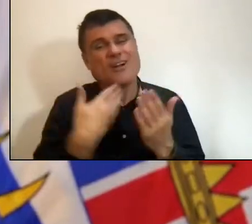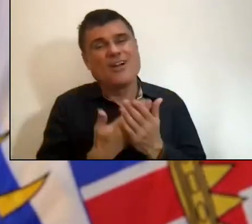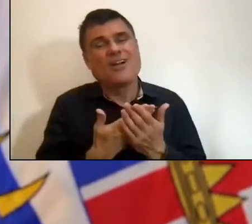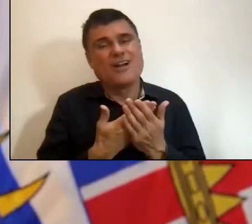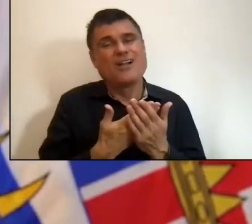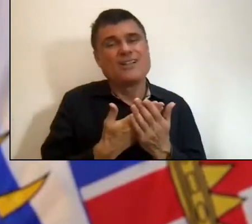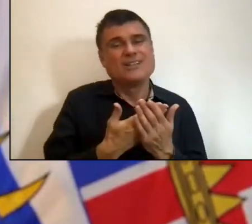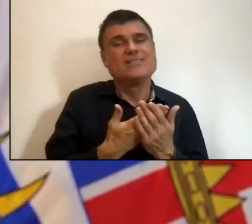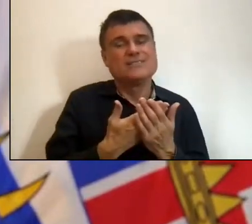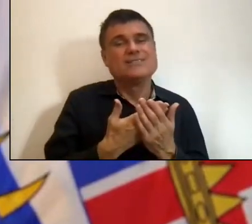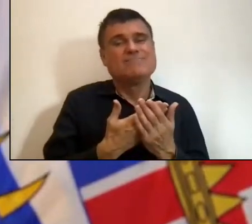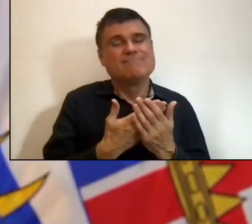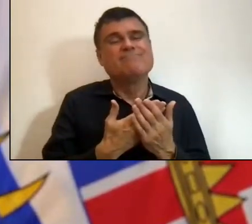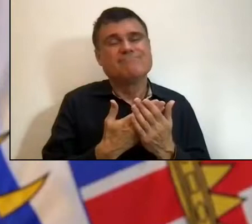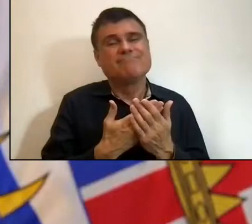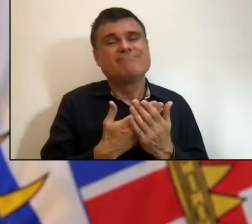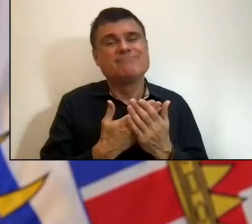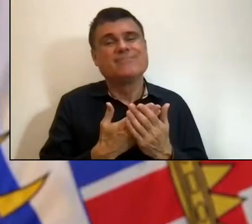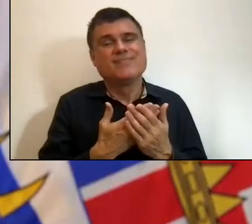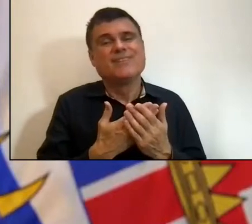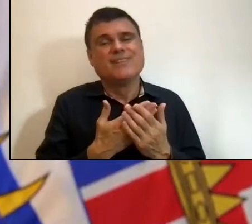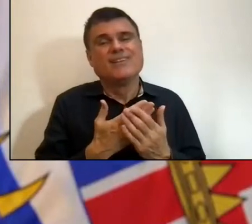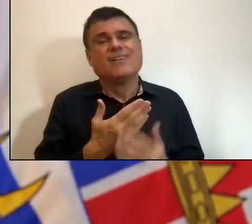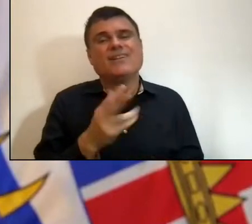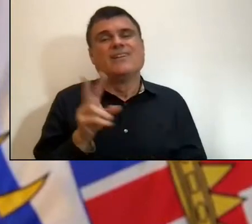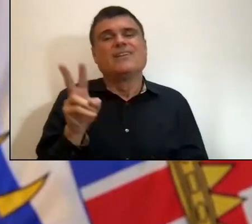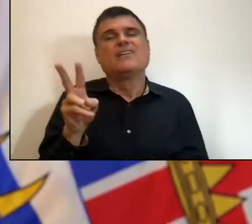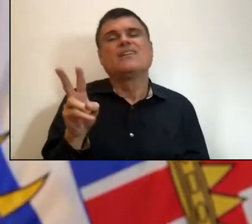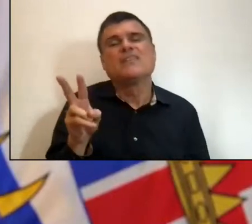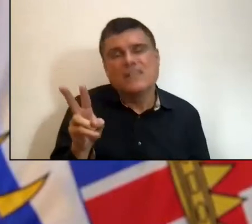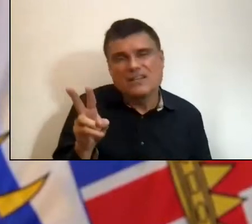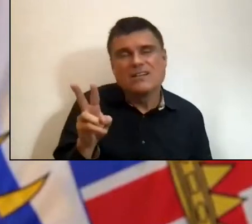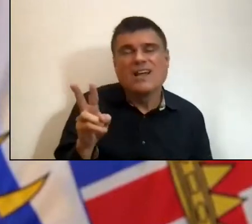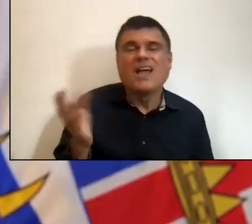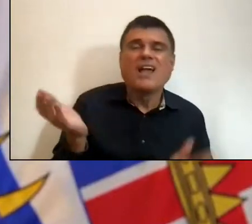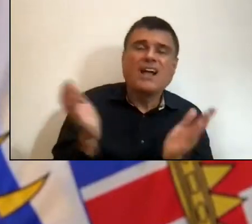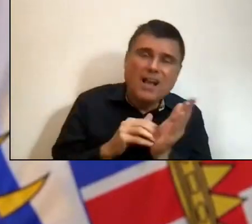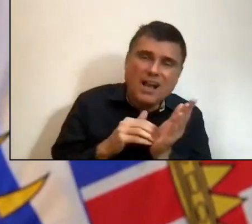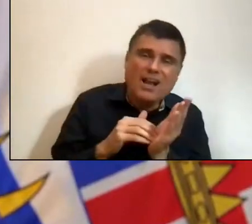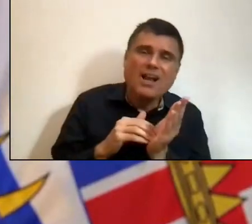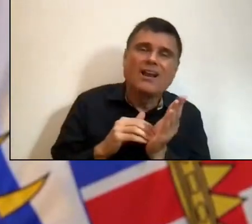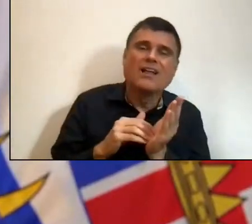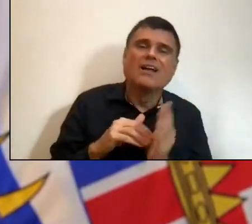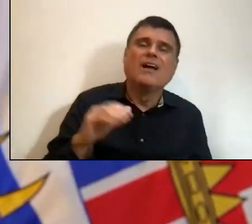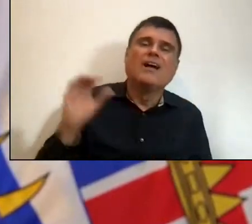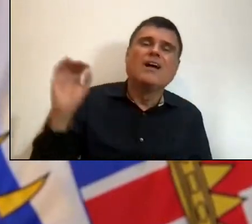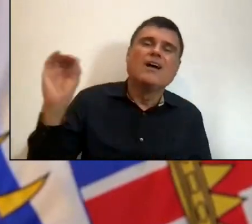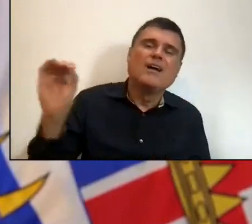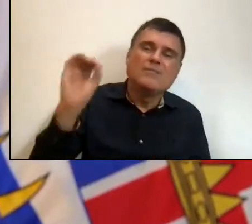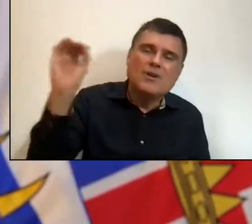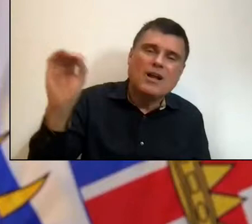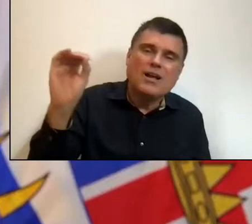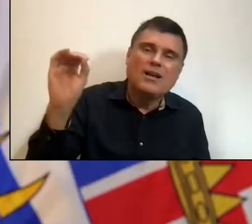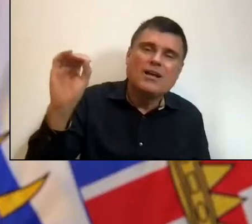feeling when we started to see what was coming out of South Africa initially.